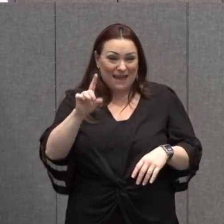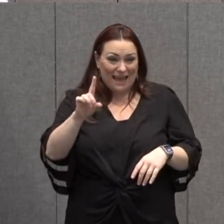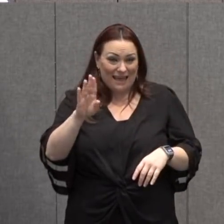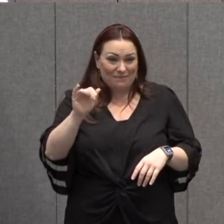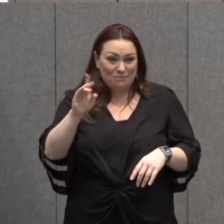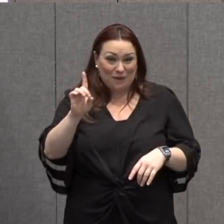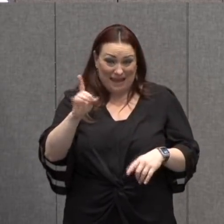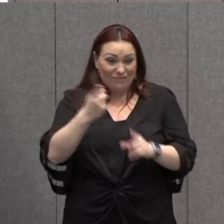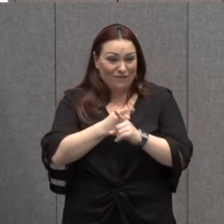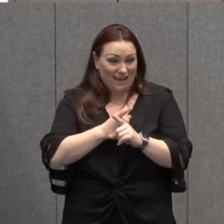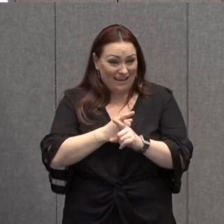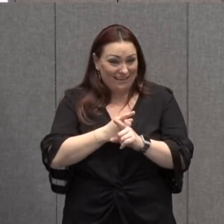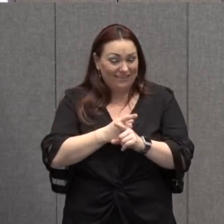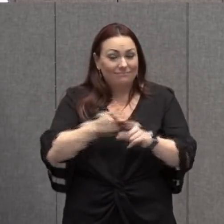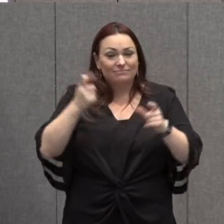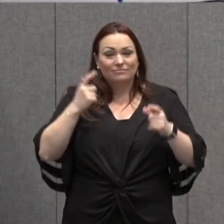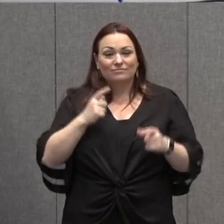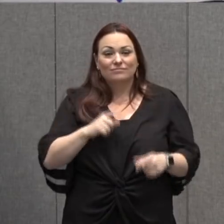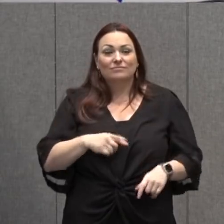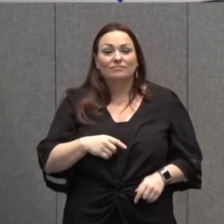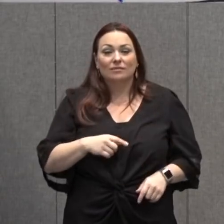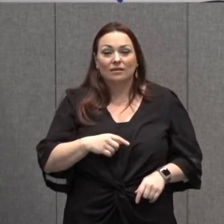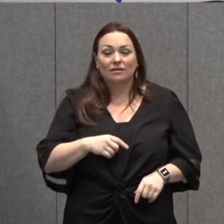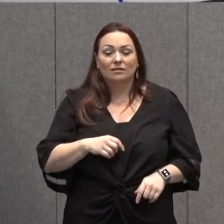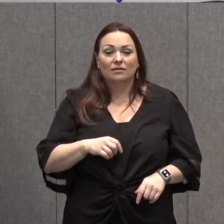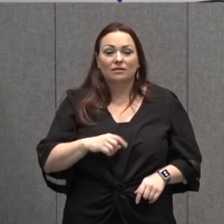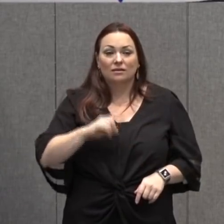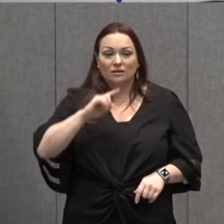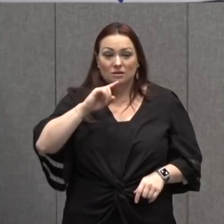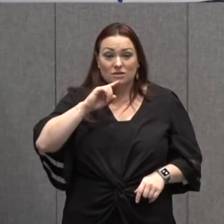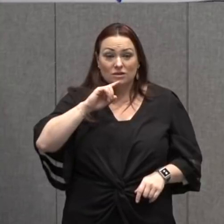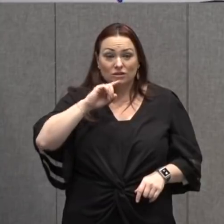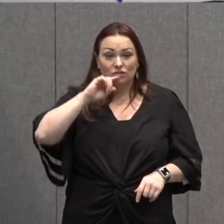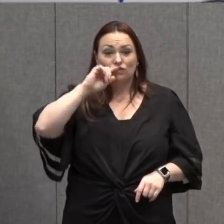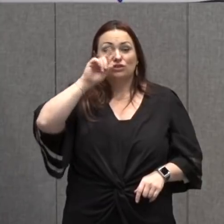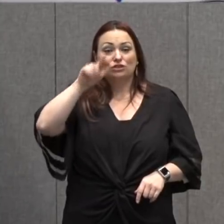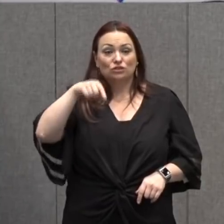Okay, Shock, sick, and luck.